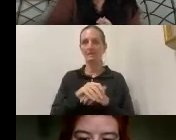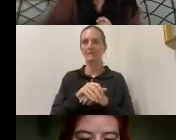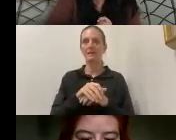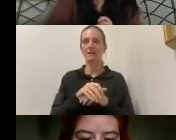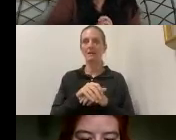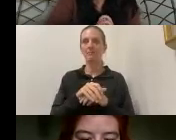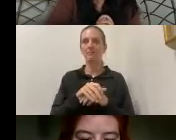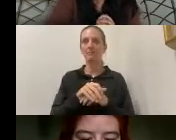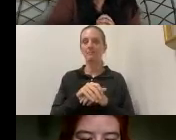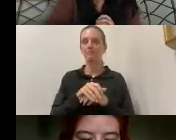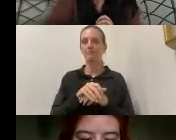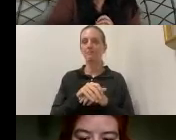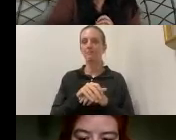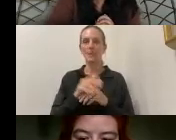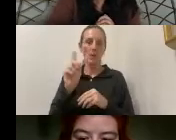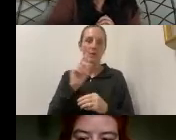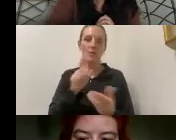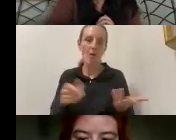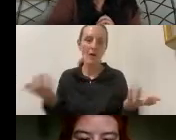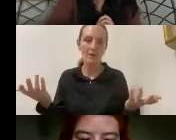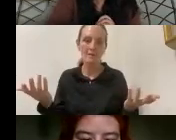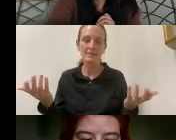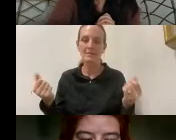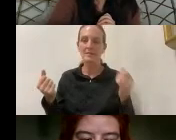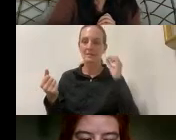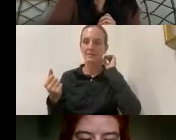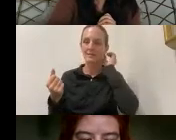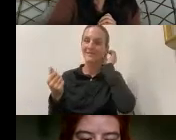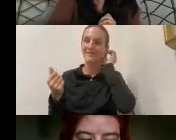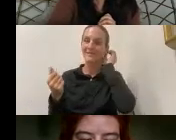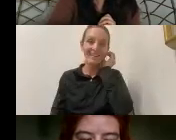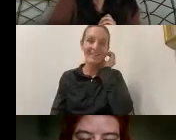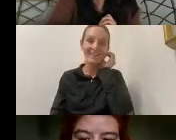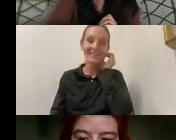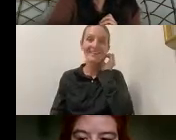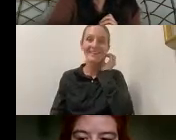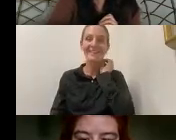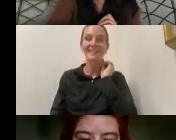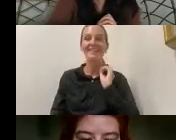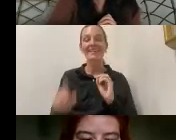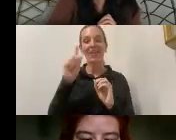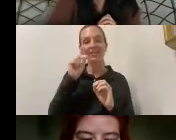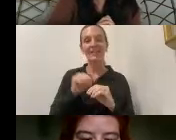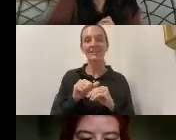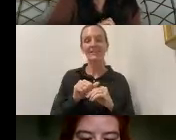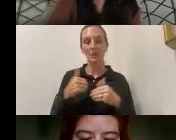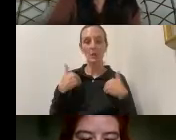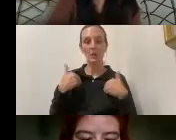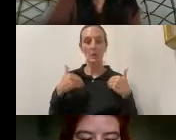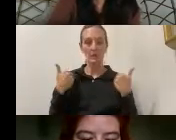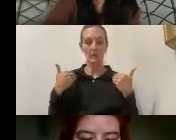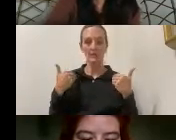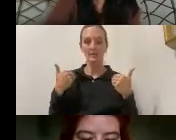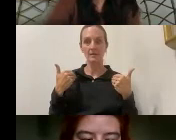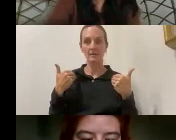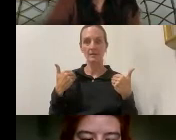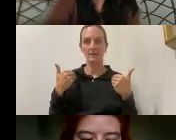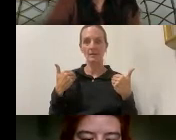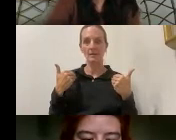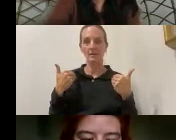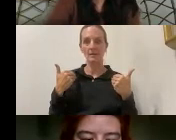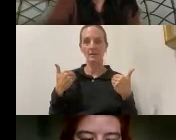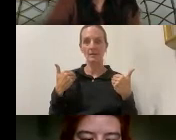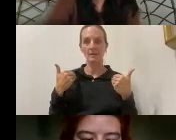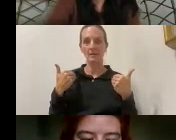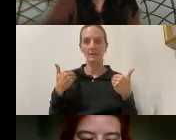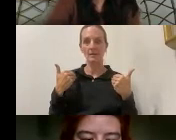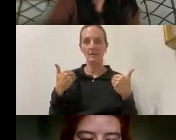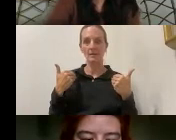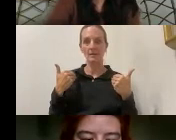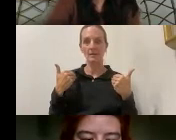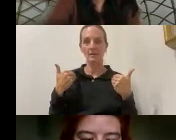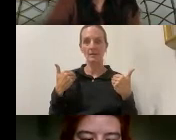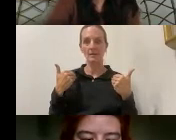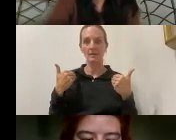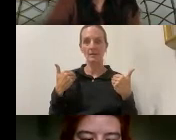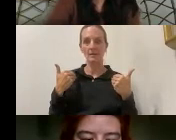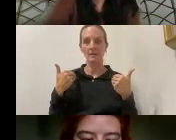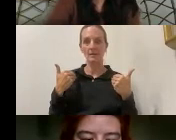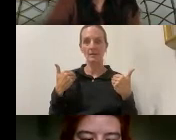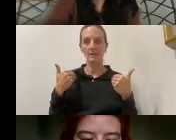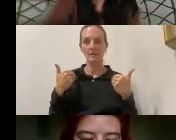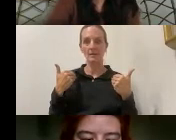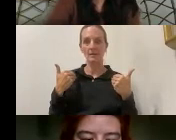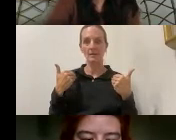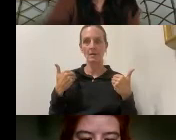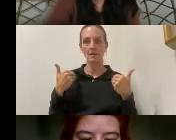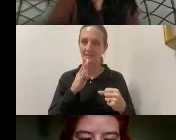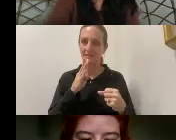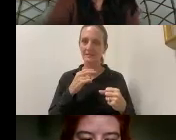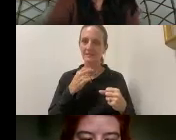And yeah, I think youth we have such a strong voice you just now have to share that voice.